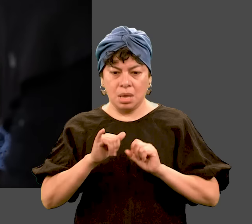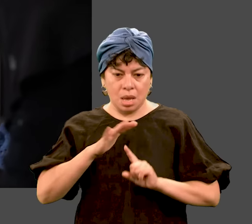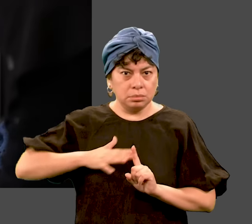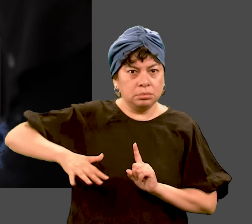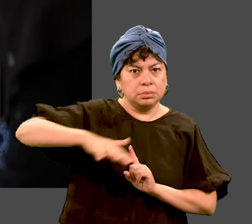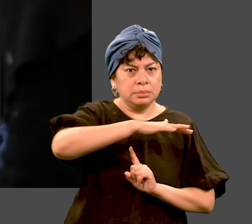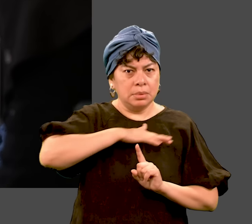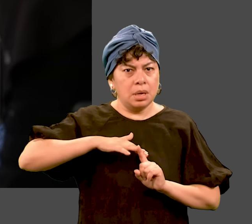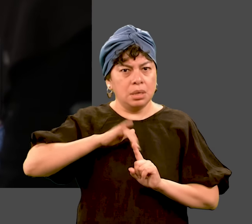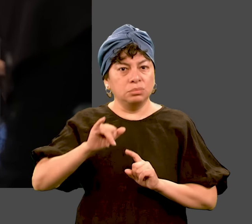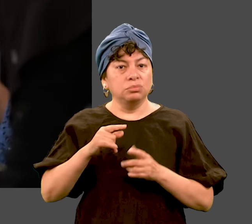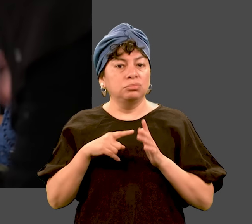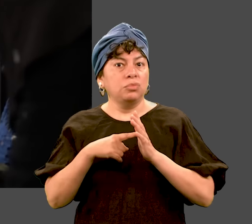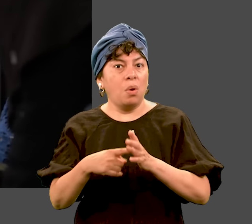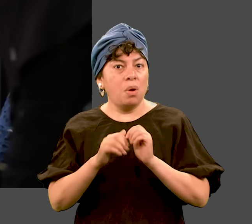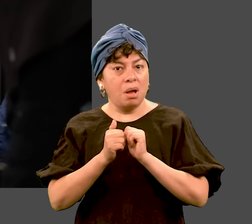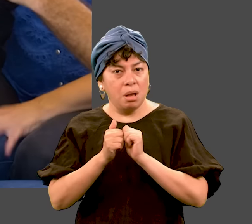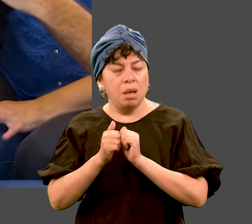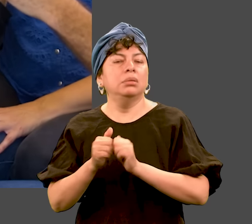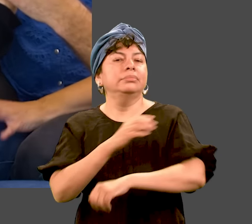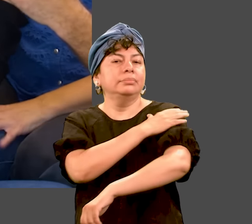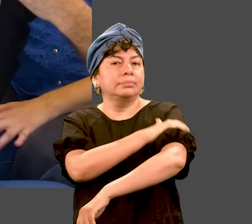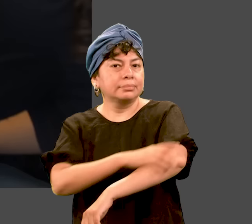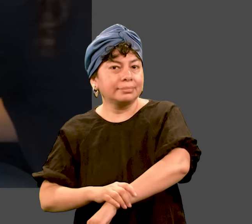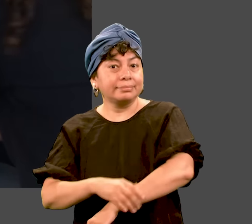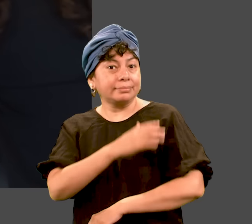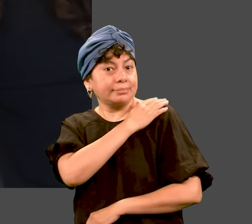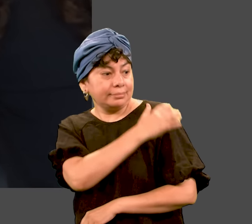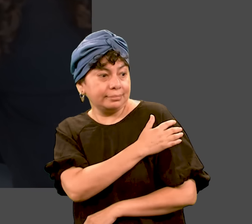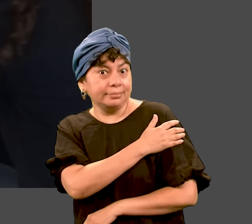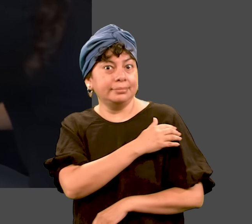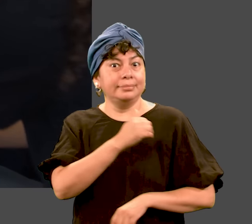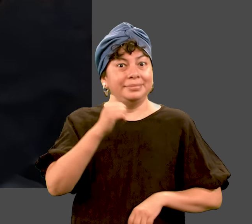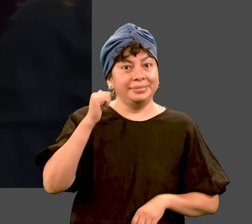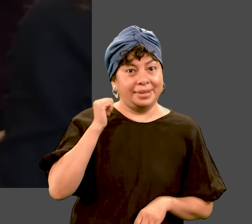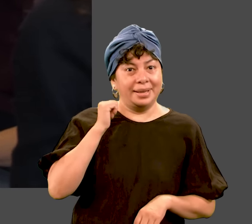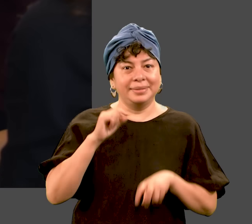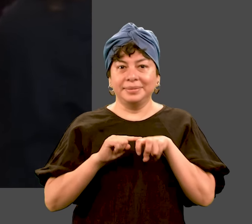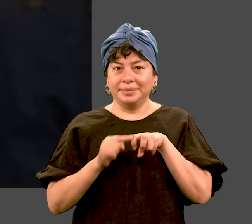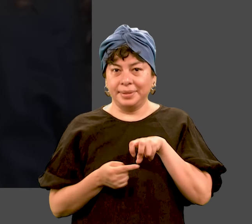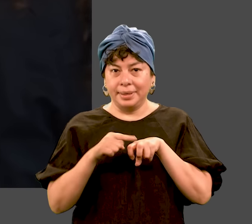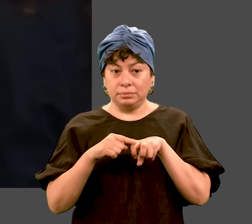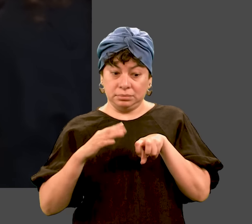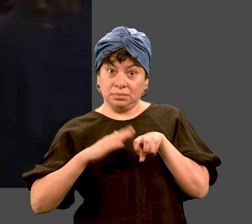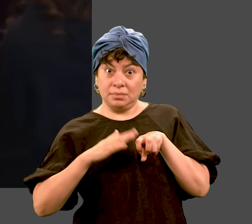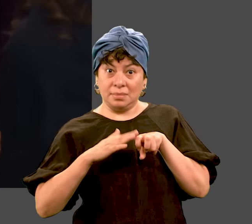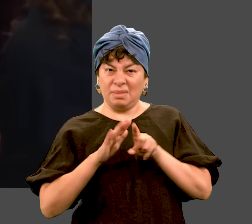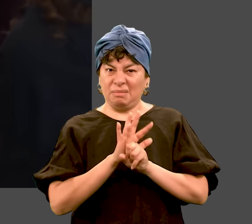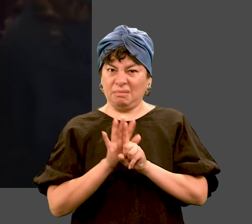using the arms, shoulders, back, and legs. This patting here is called back channeling,